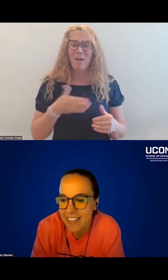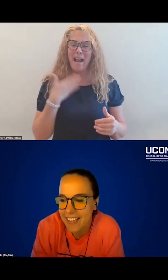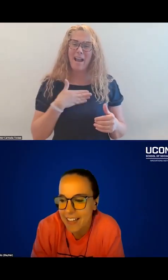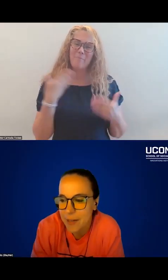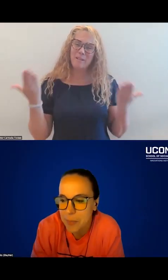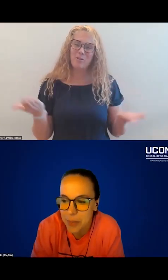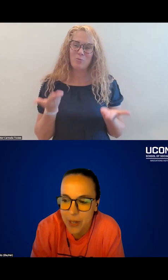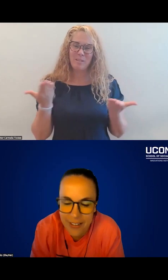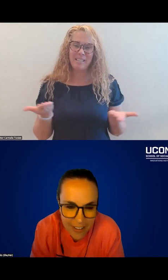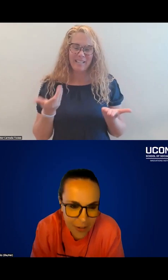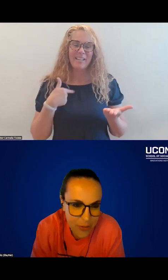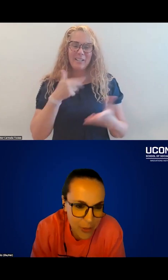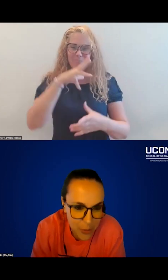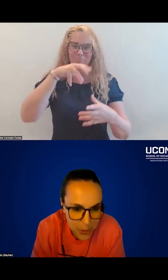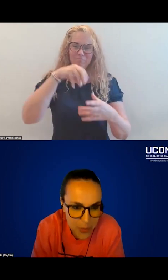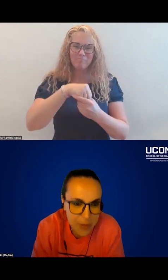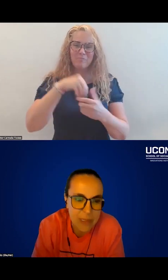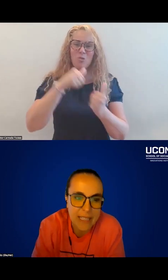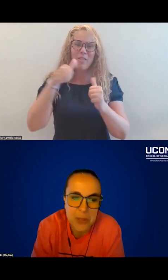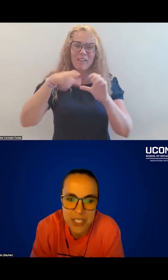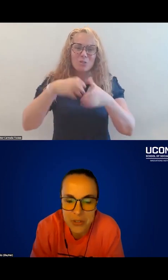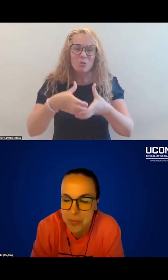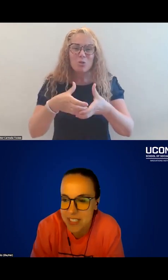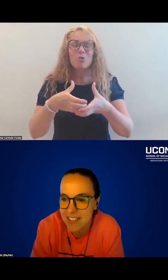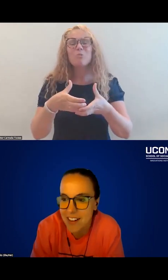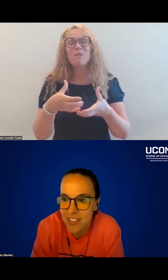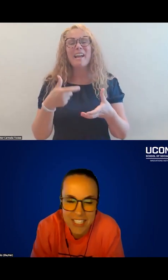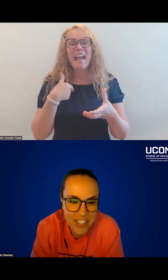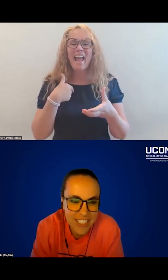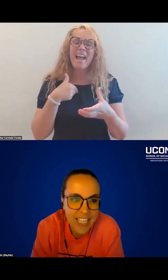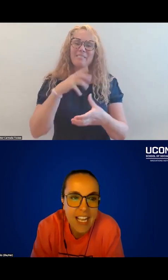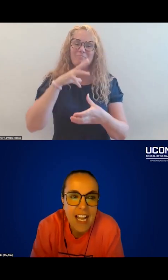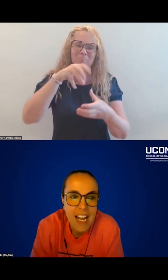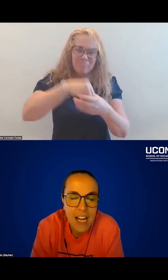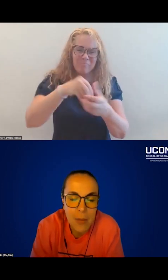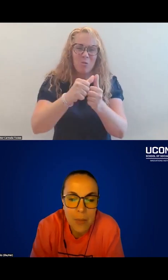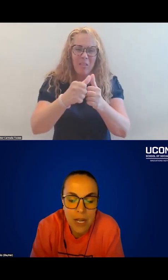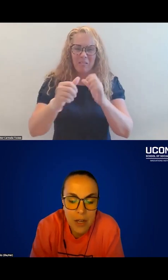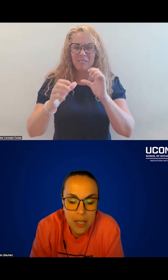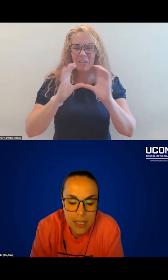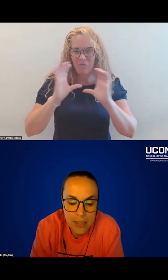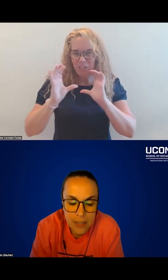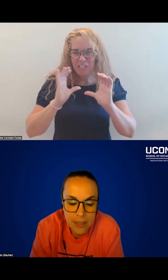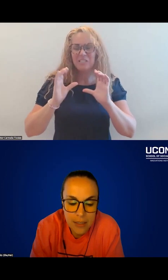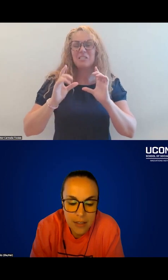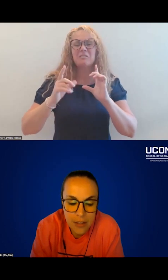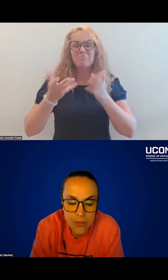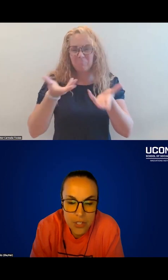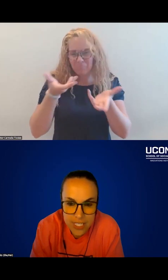AND CONTRIBUTE TO THE GROUP AND THE CONVERSATION. IN THE FIRST